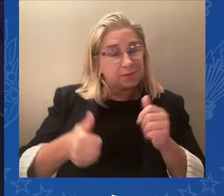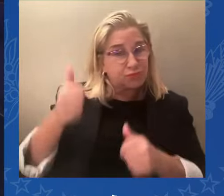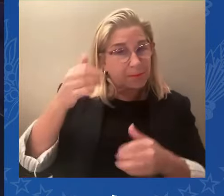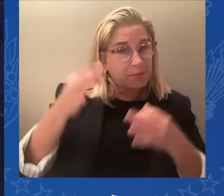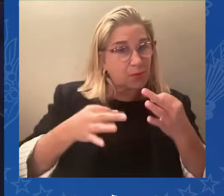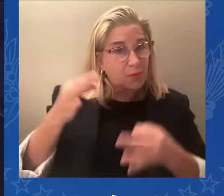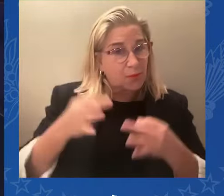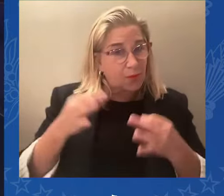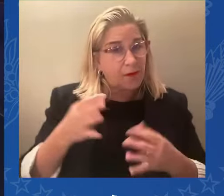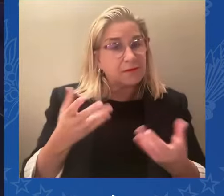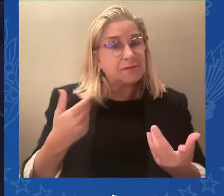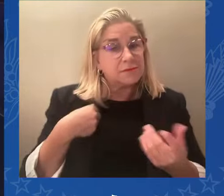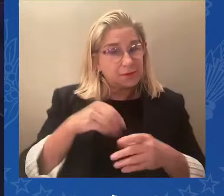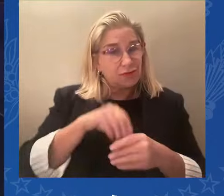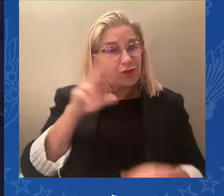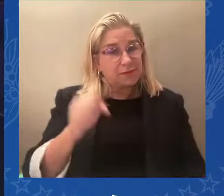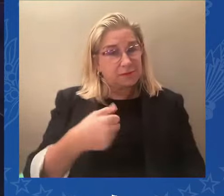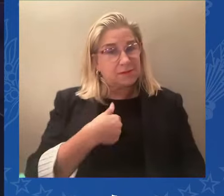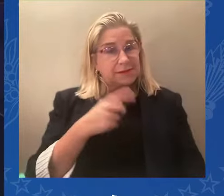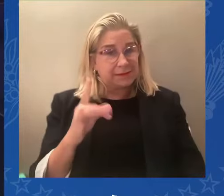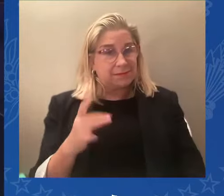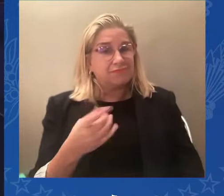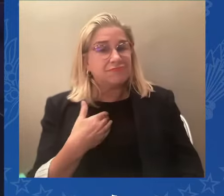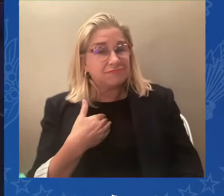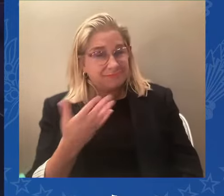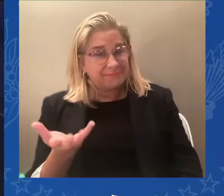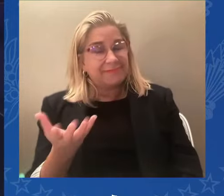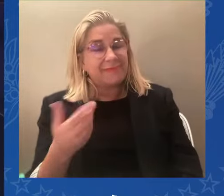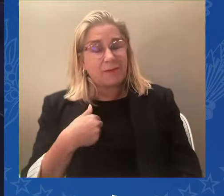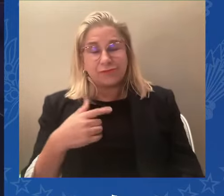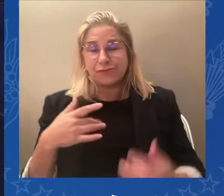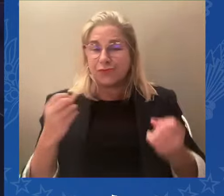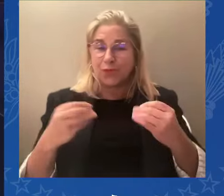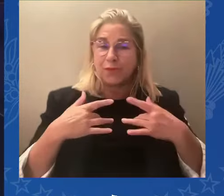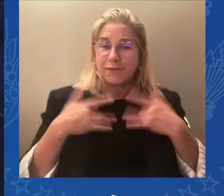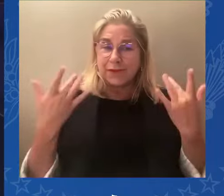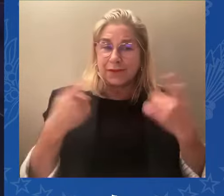I’m excited to announce tonight that we’ve selected the first class